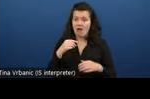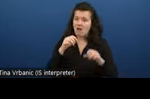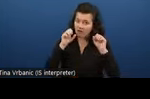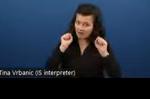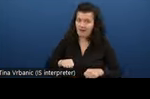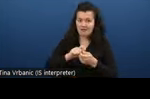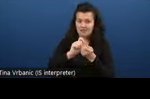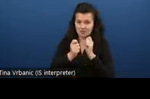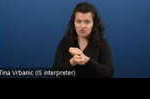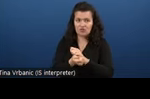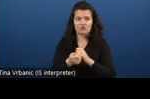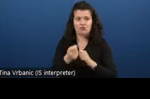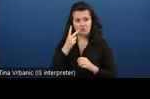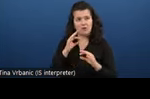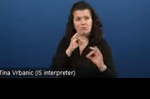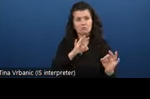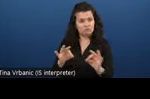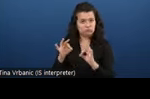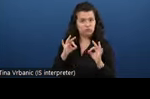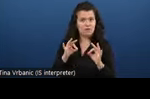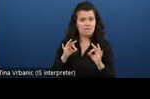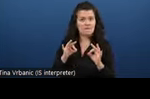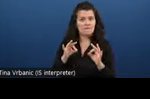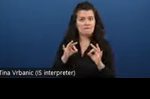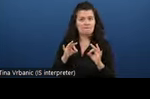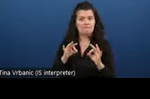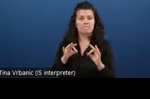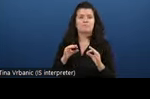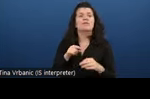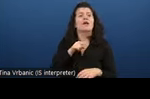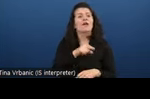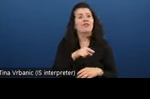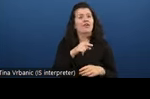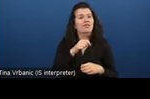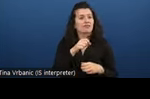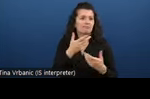relatively straightforward, working them with systems like the Accenture's online